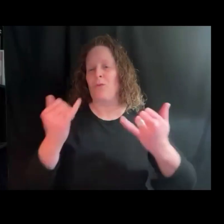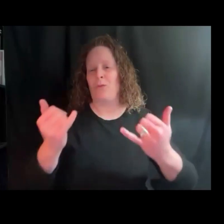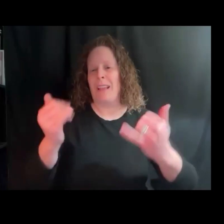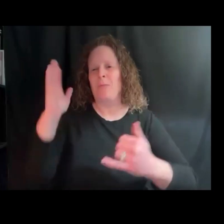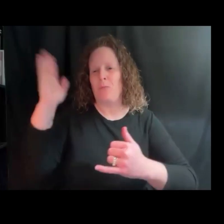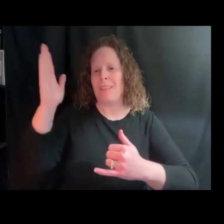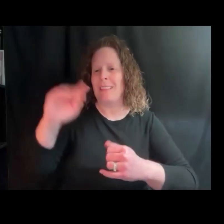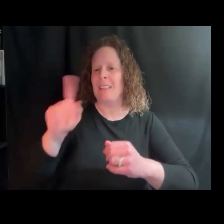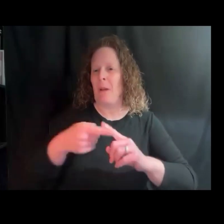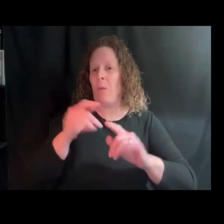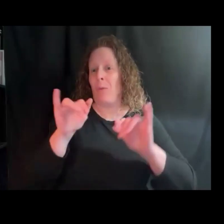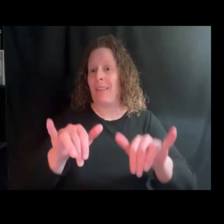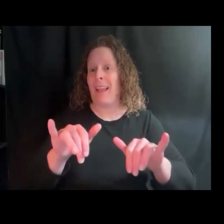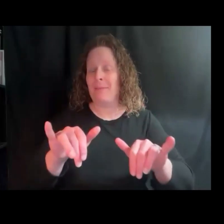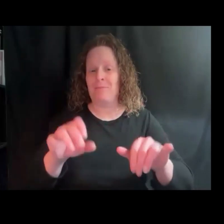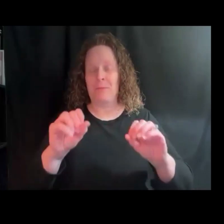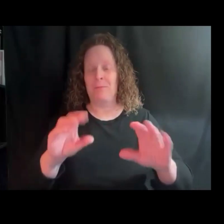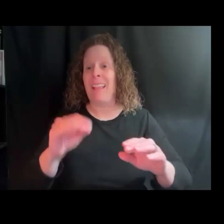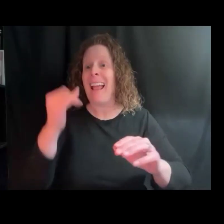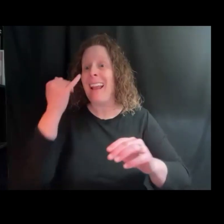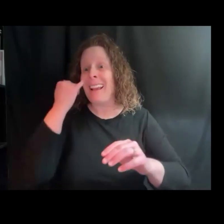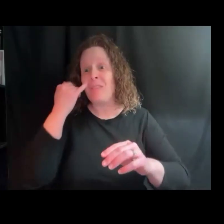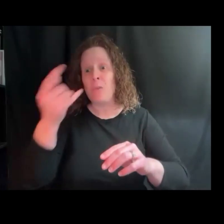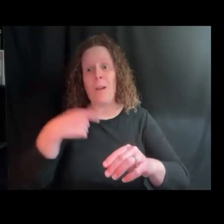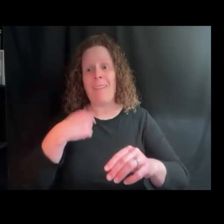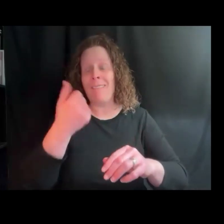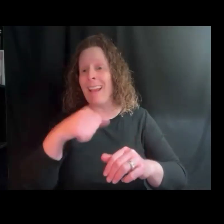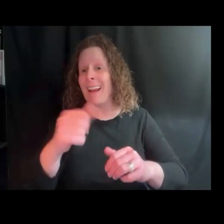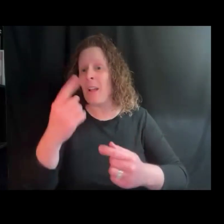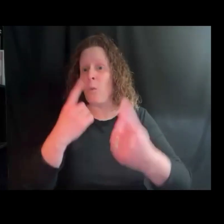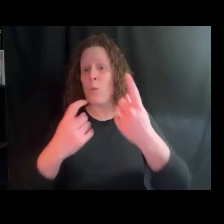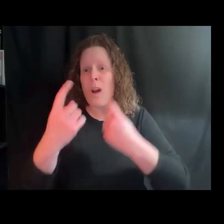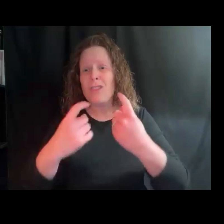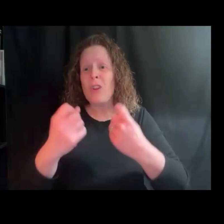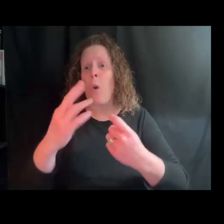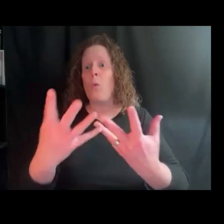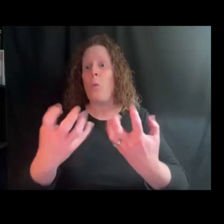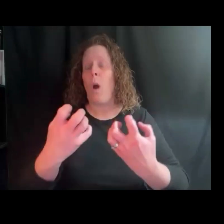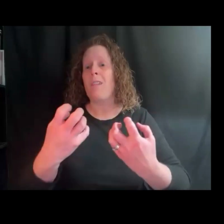placing their interpreters into the K through 12 setting. So that's what I'm gonna talk about today.